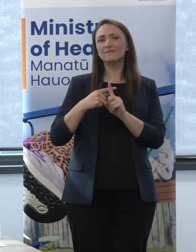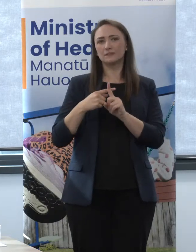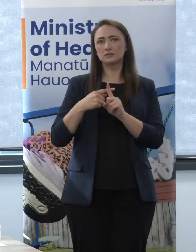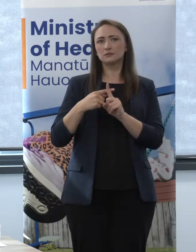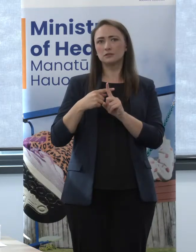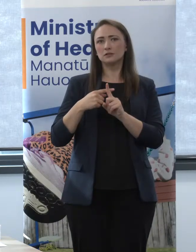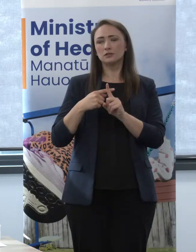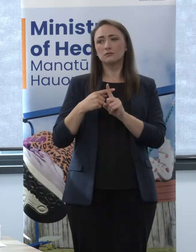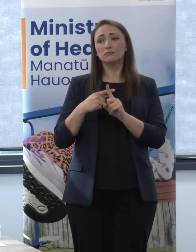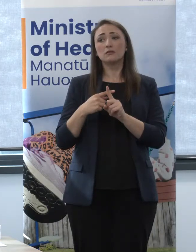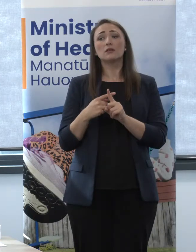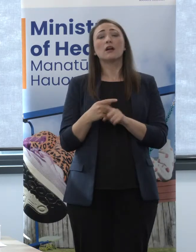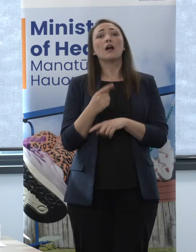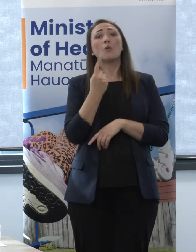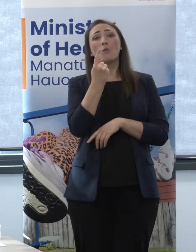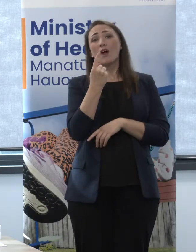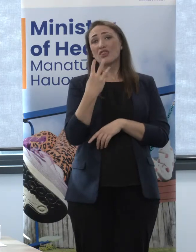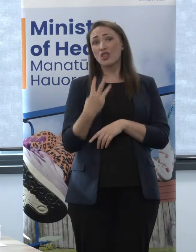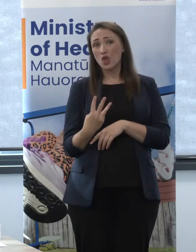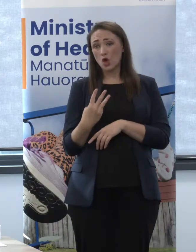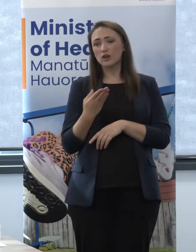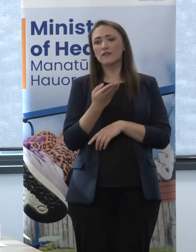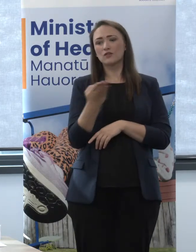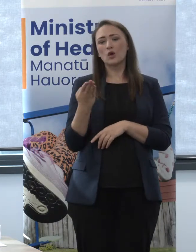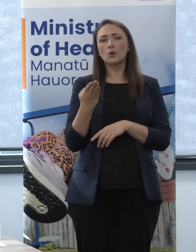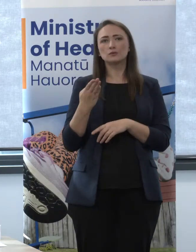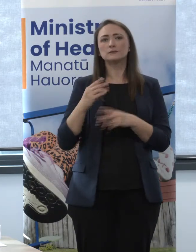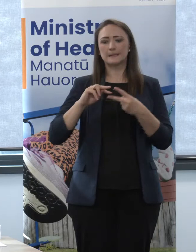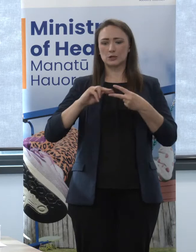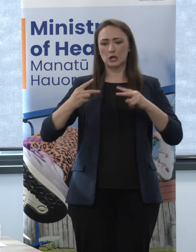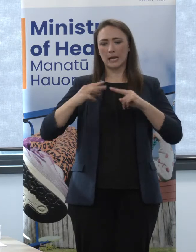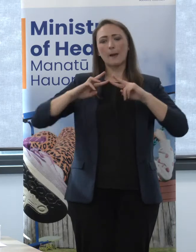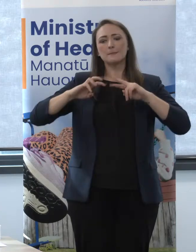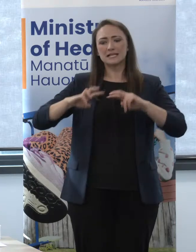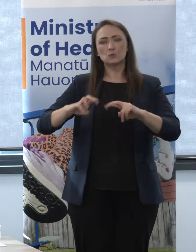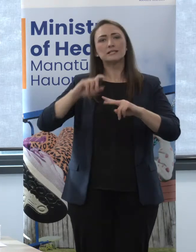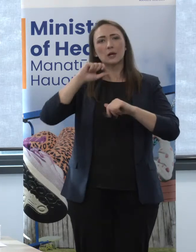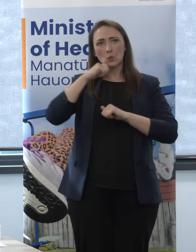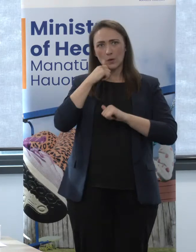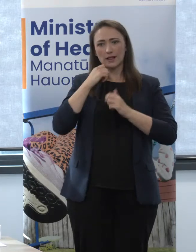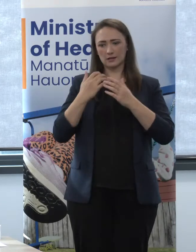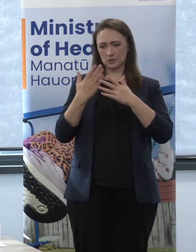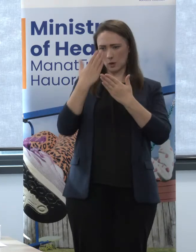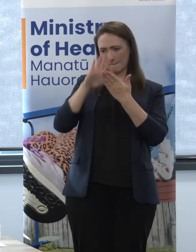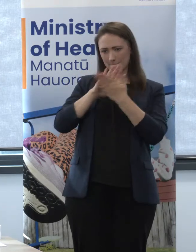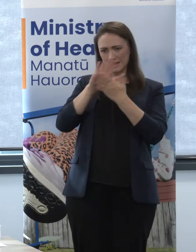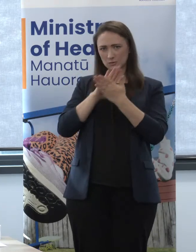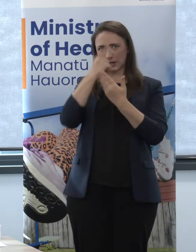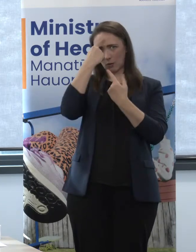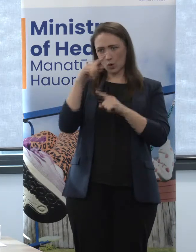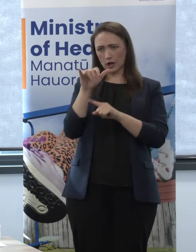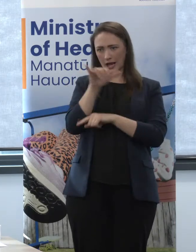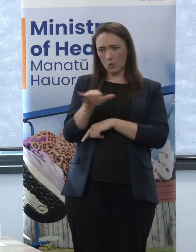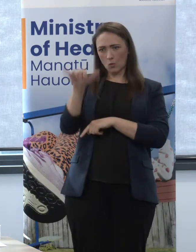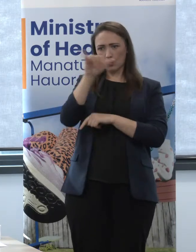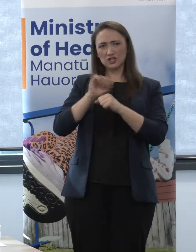Approximately were positive for COVID-19 currently about 1/3 of these positive new